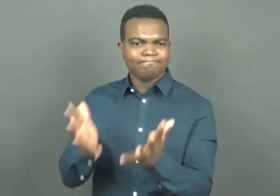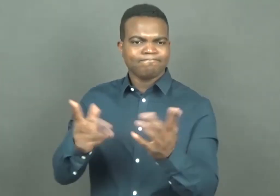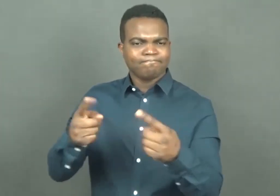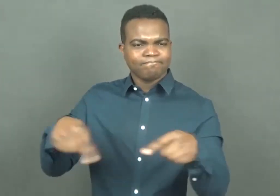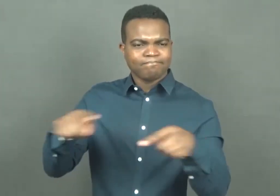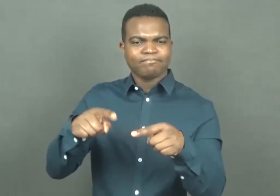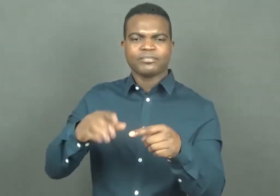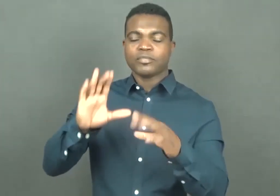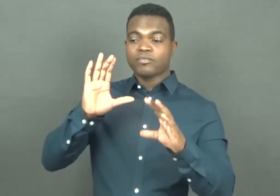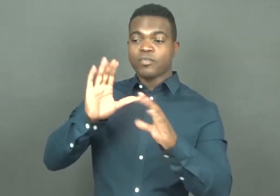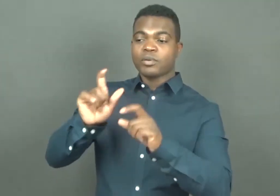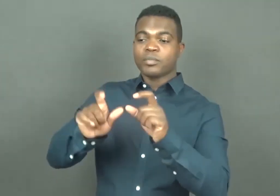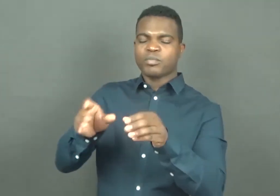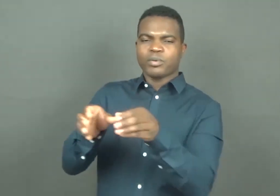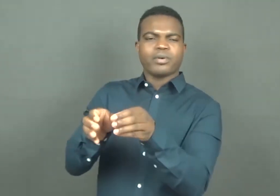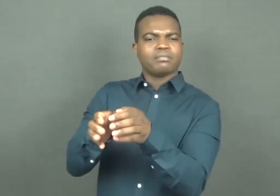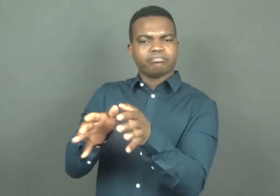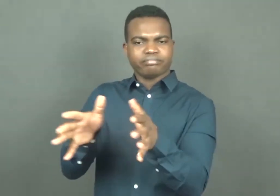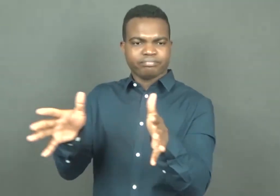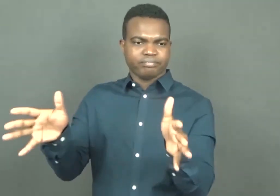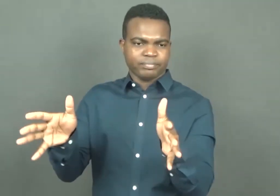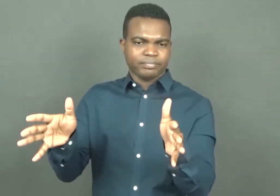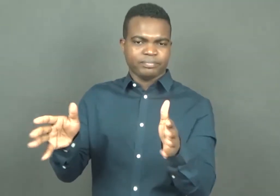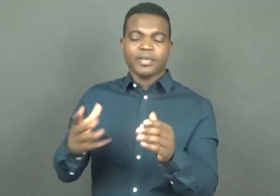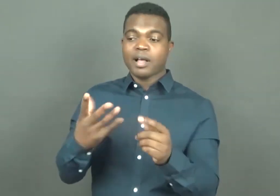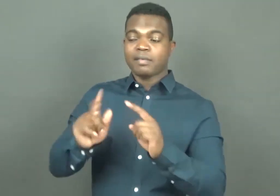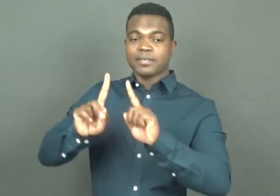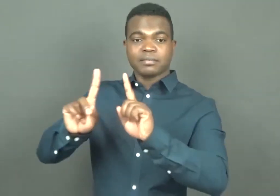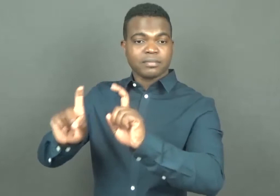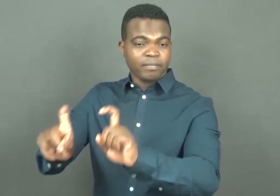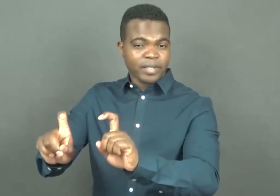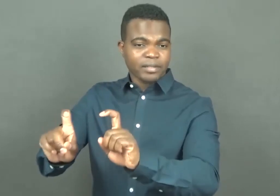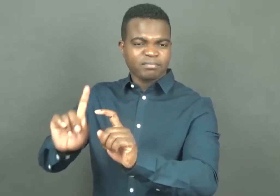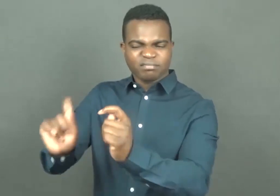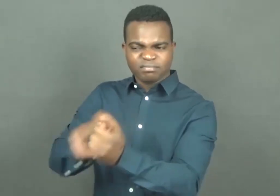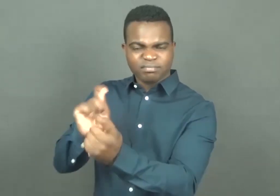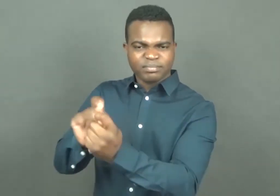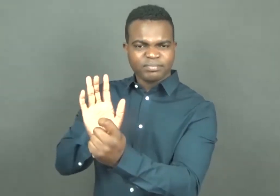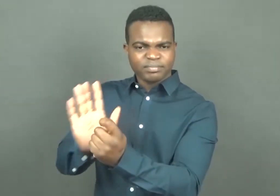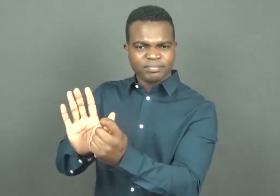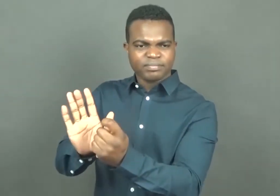you can use the Washington Group questions. It is only six questions. As is being pointed out,